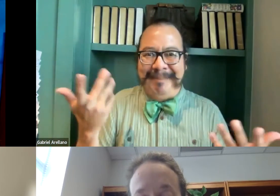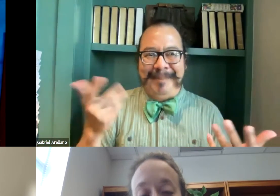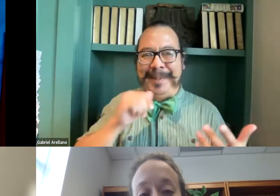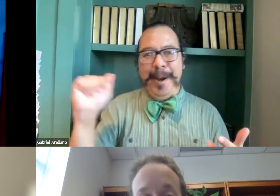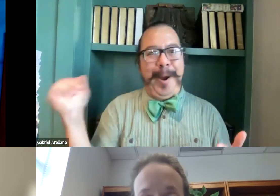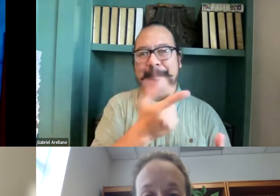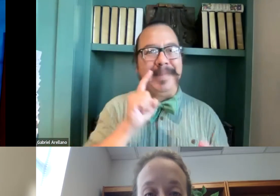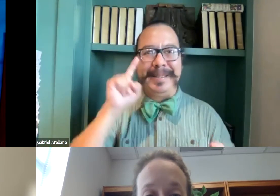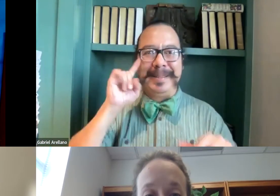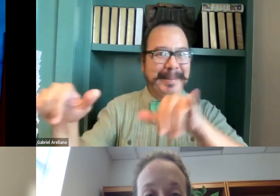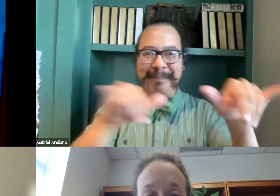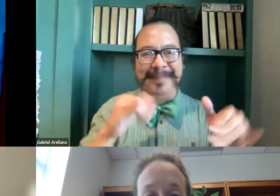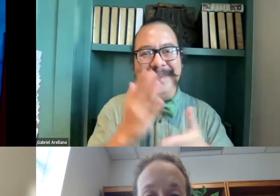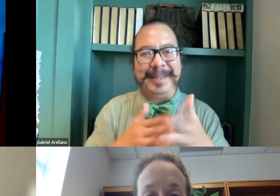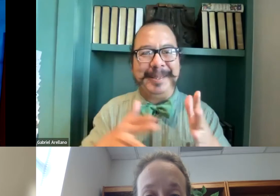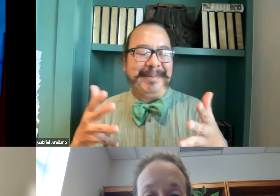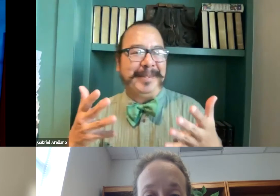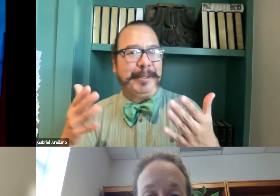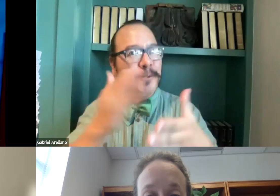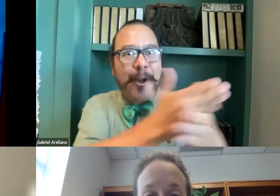Sign Language Interpreter | Paola Morales del Castillo, they: and oftentimes it uh